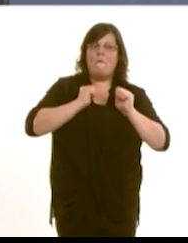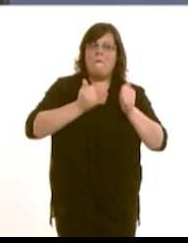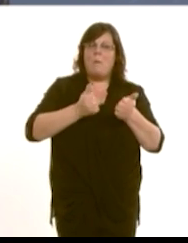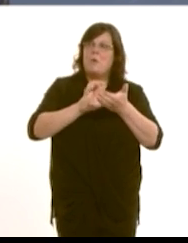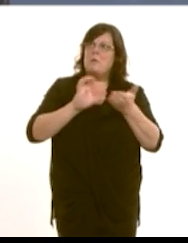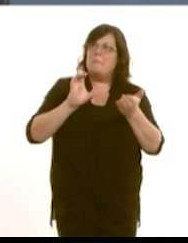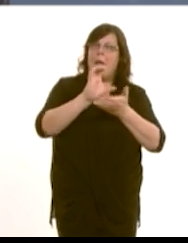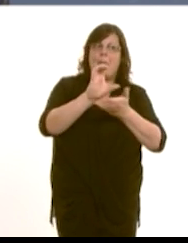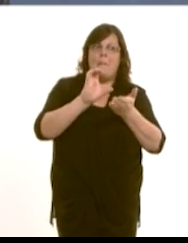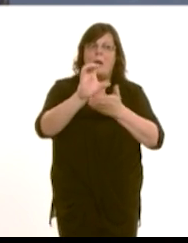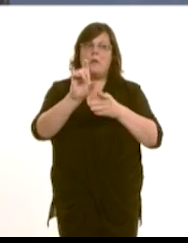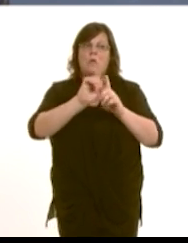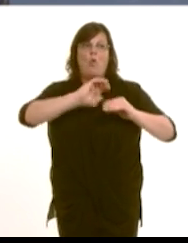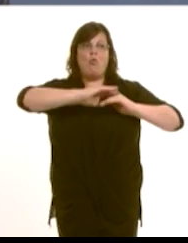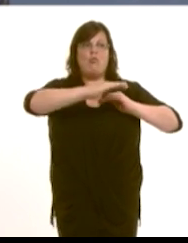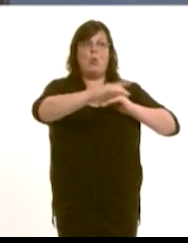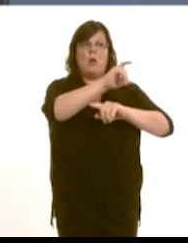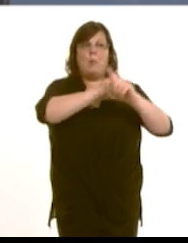rural communities to be safeguarded for the future.